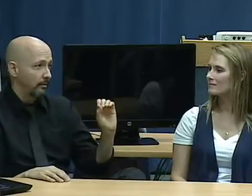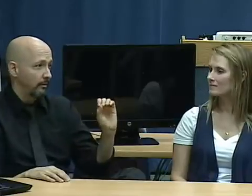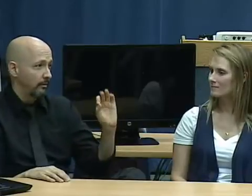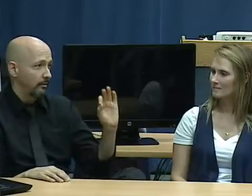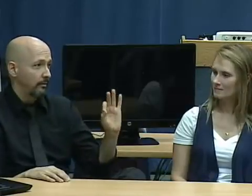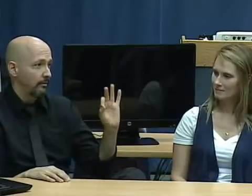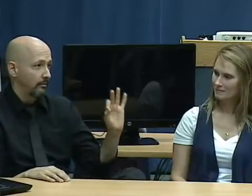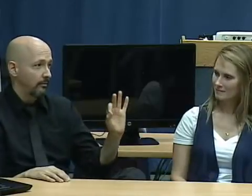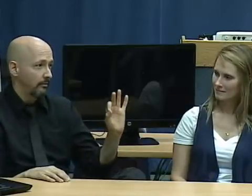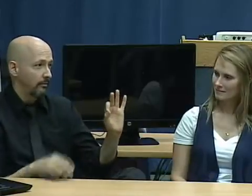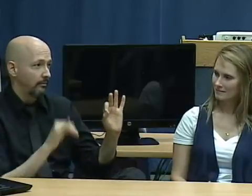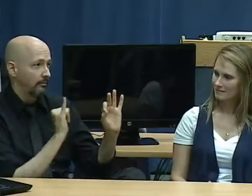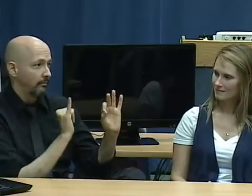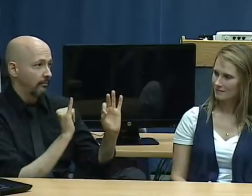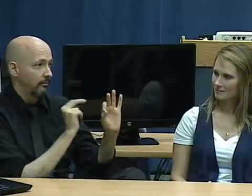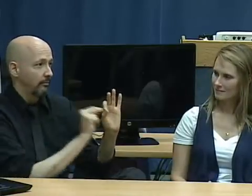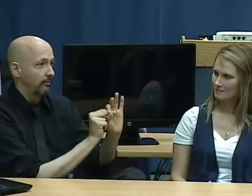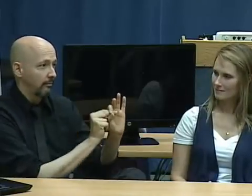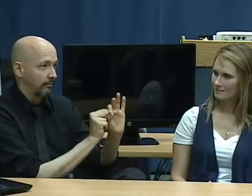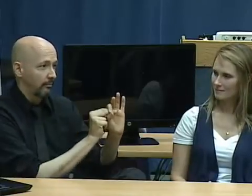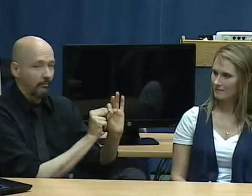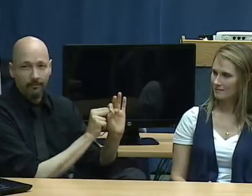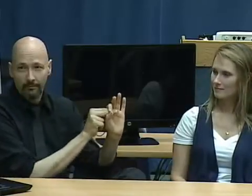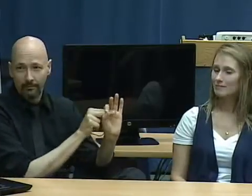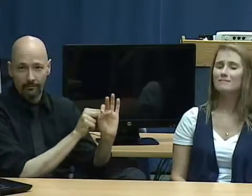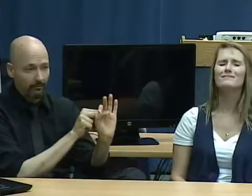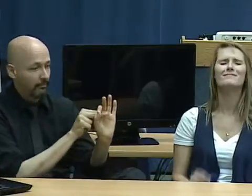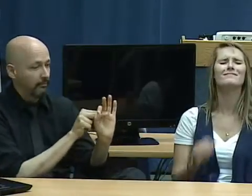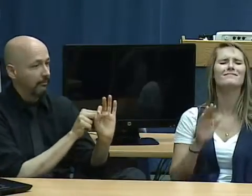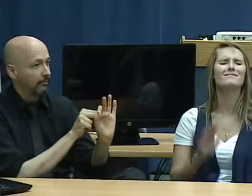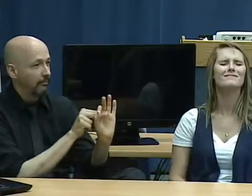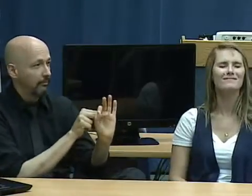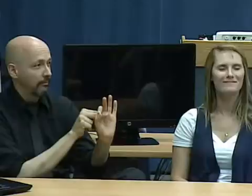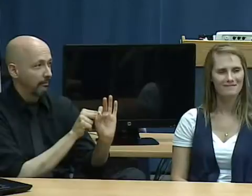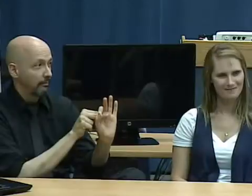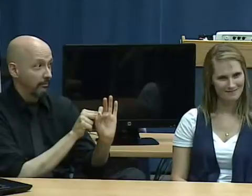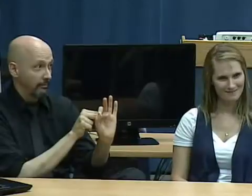C-O-F-F I-N